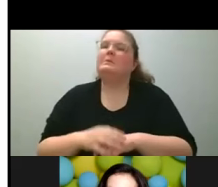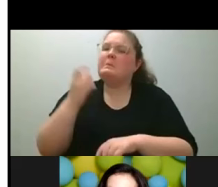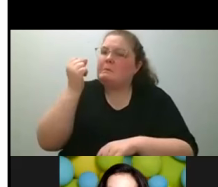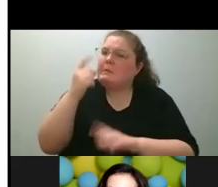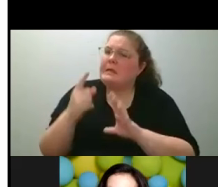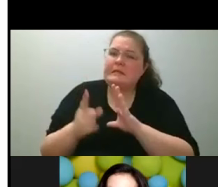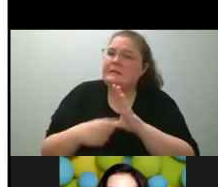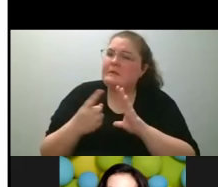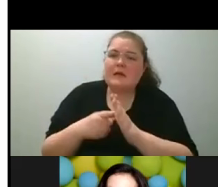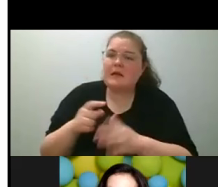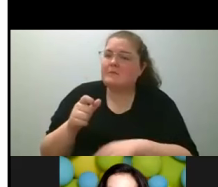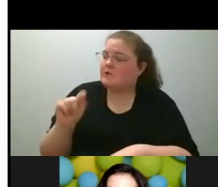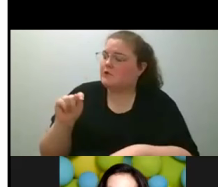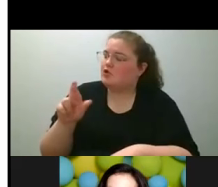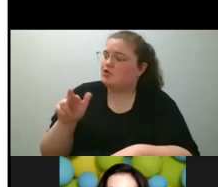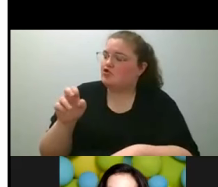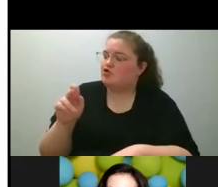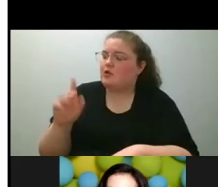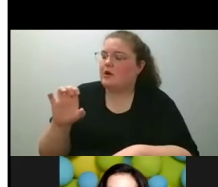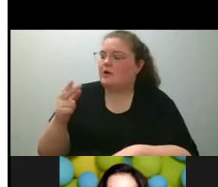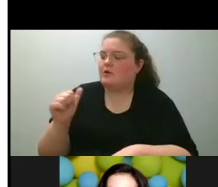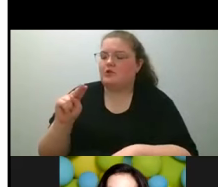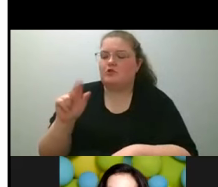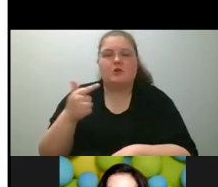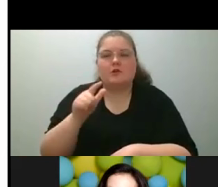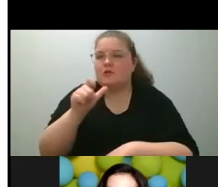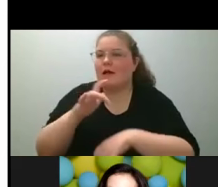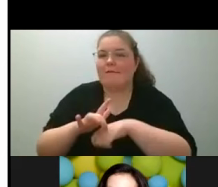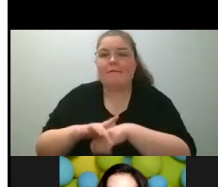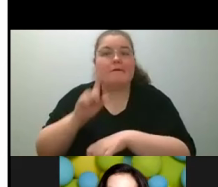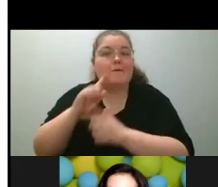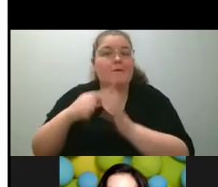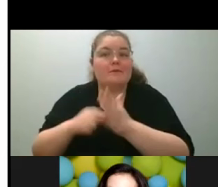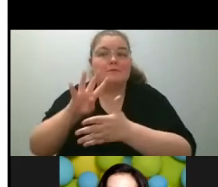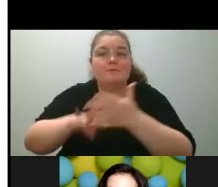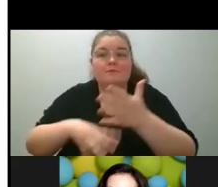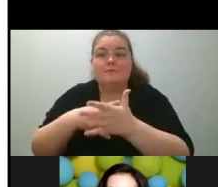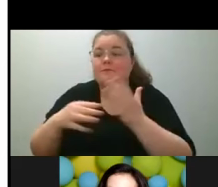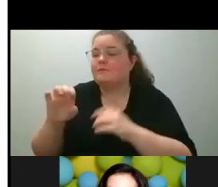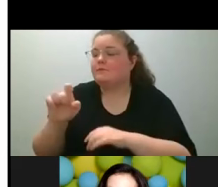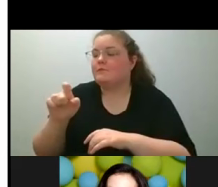For example, if you're working in an Excel spreadsheet or even, you know, if you have a PDF you're reviewing